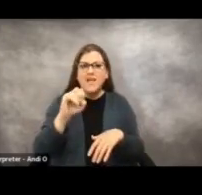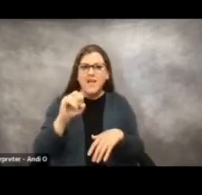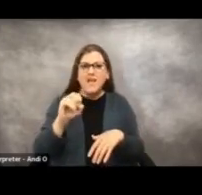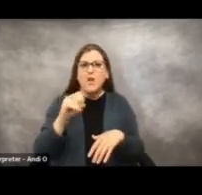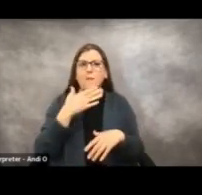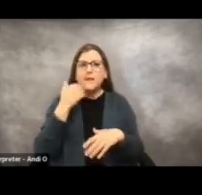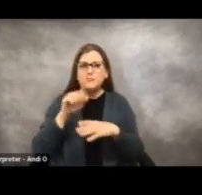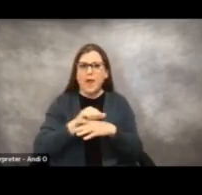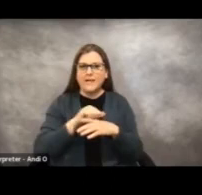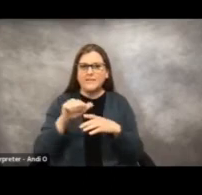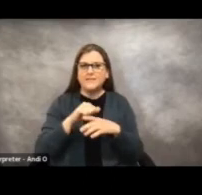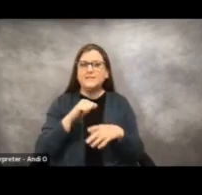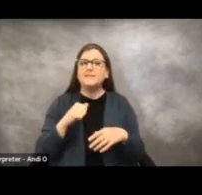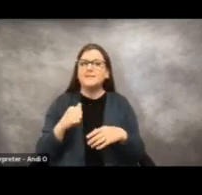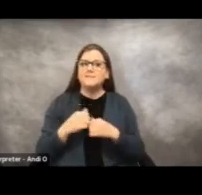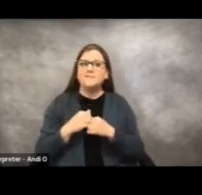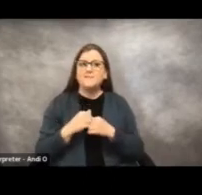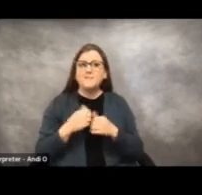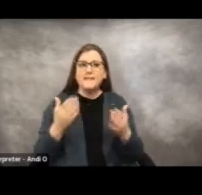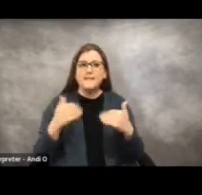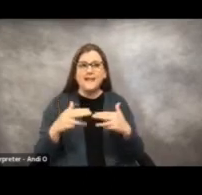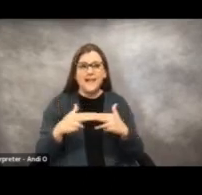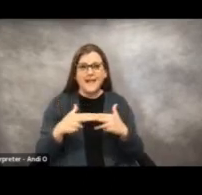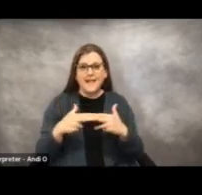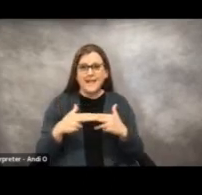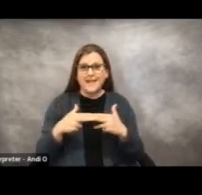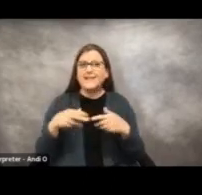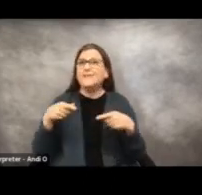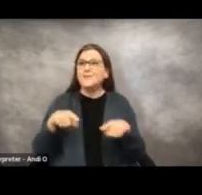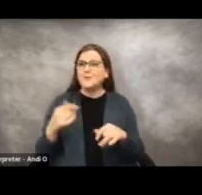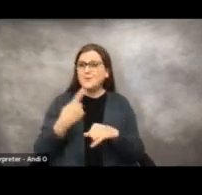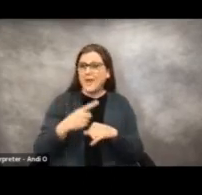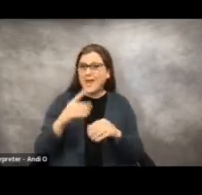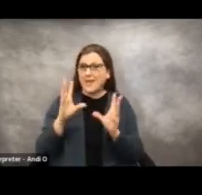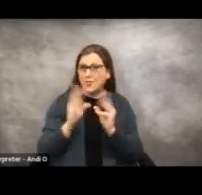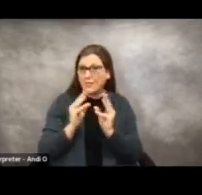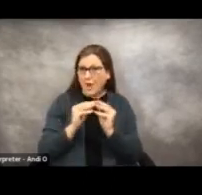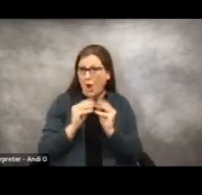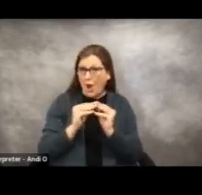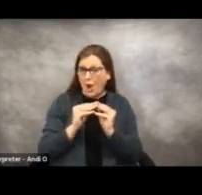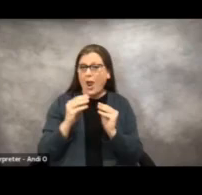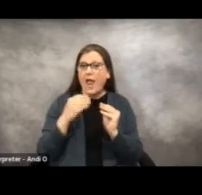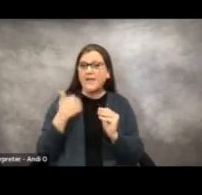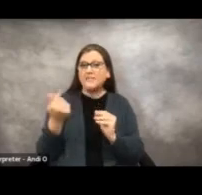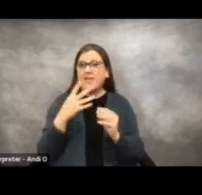slide. And during today's webinar, I'll be joined by my colleagues, Maria Crowley and